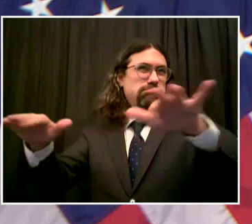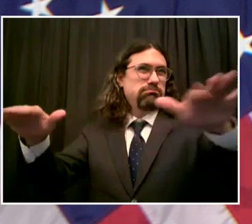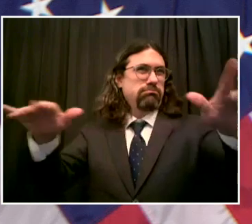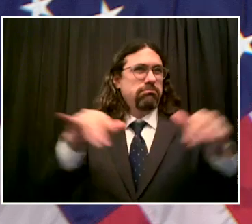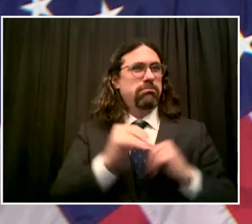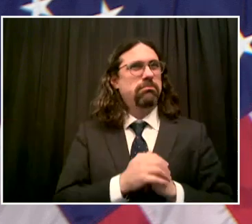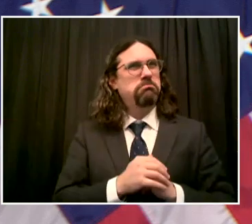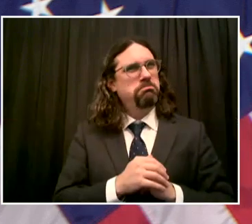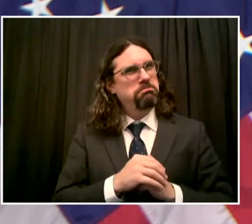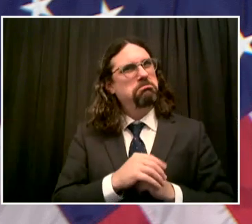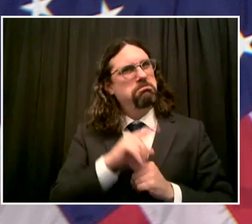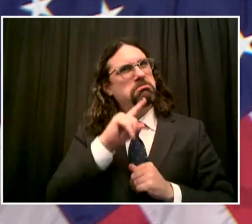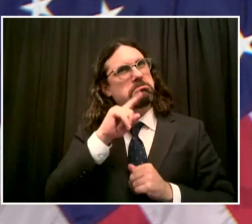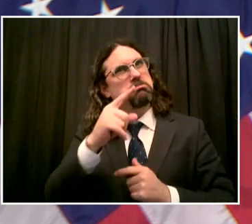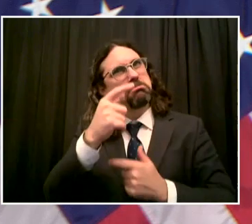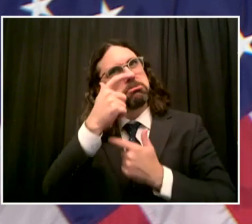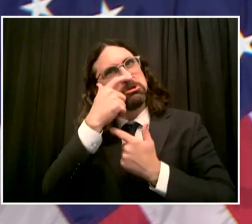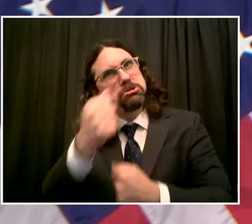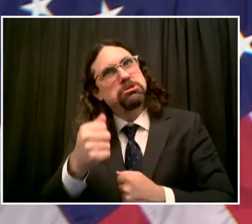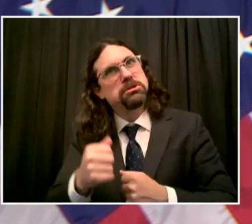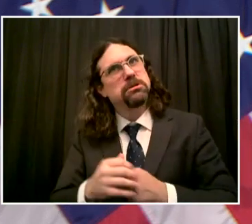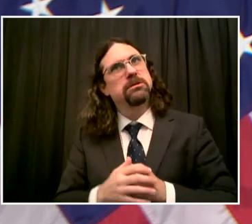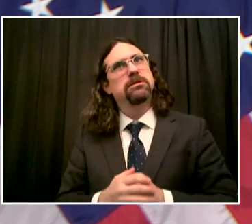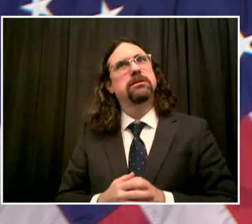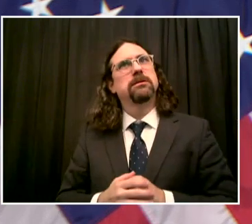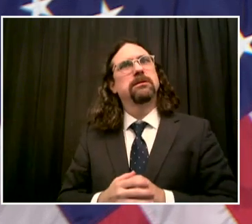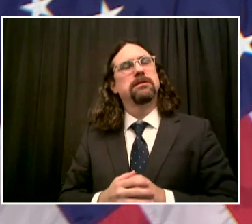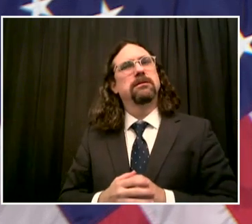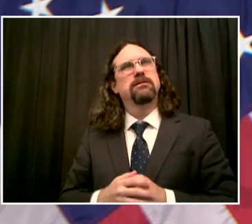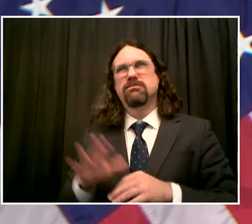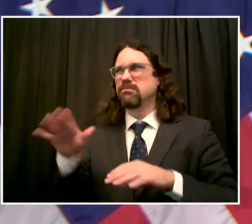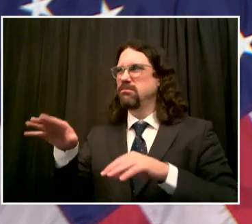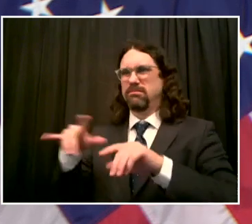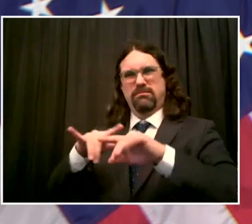INTERESTING POINT IN HISTORY WHEN YOU LOOK AT THE COUNTRY